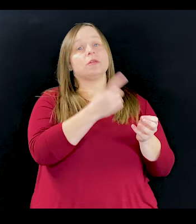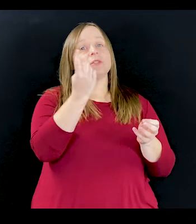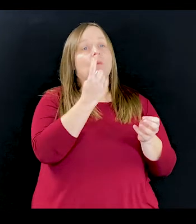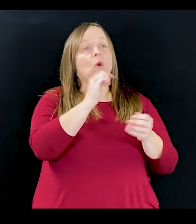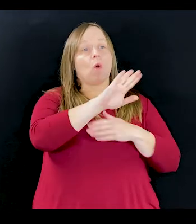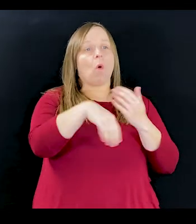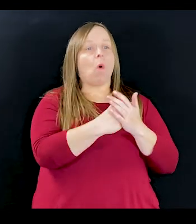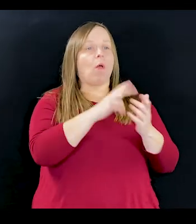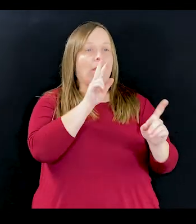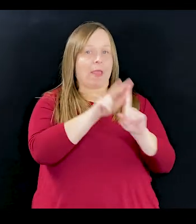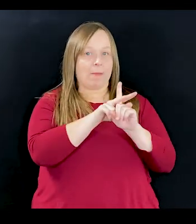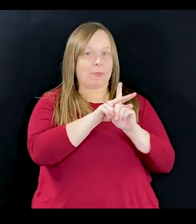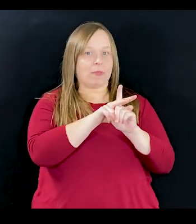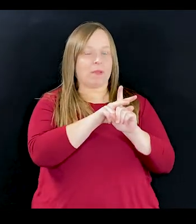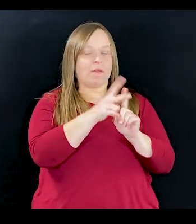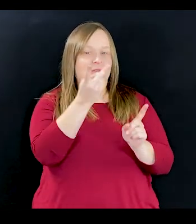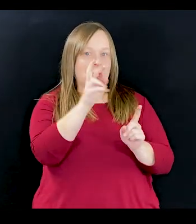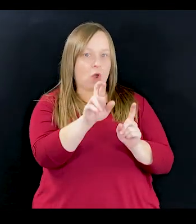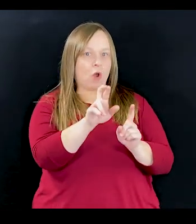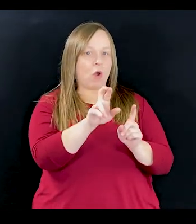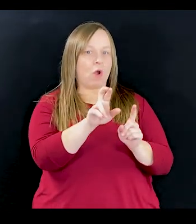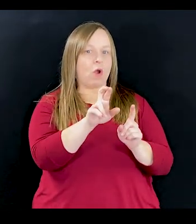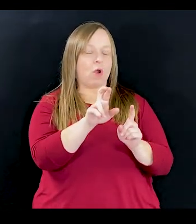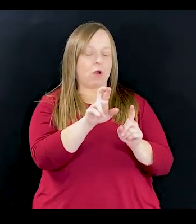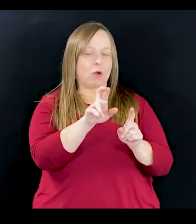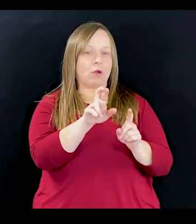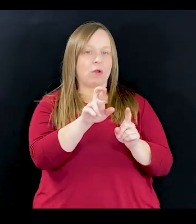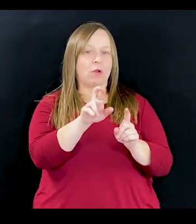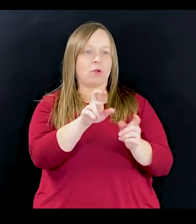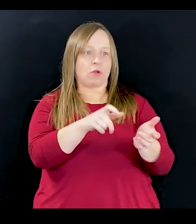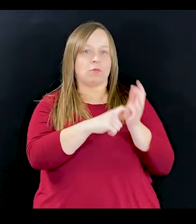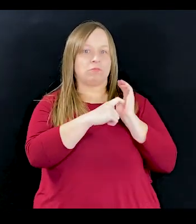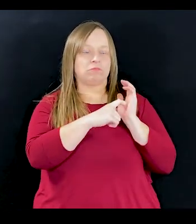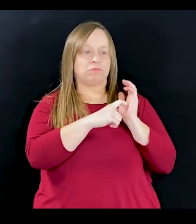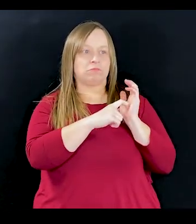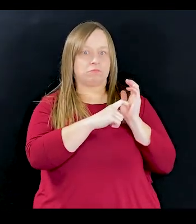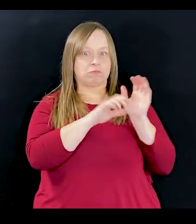something that all applicants of VR, or vocational rehabilitation, are entitled